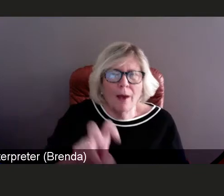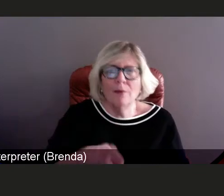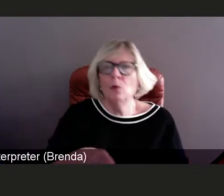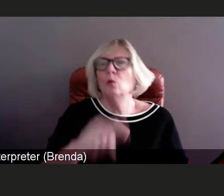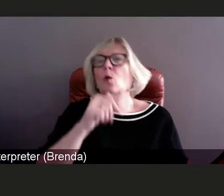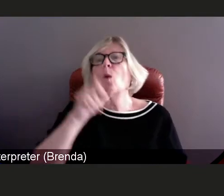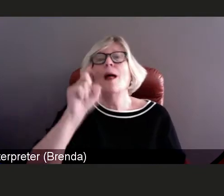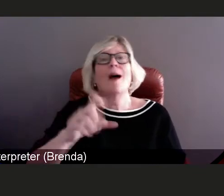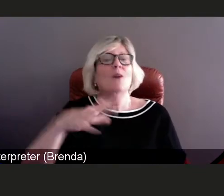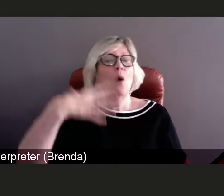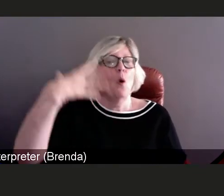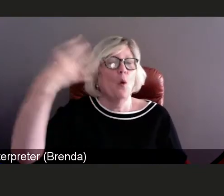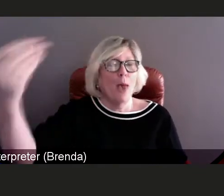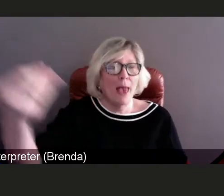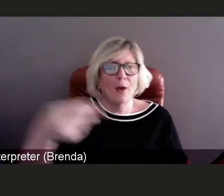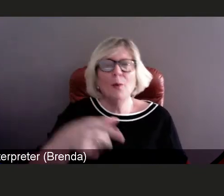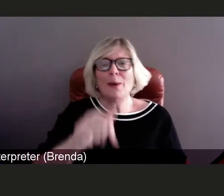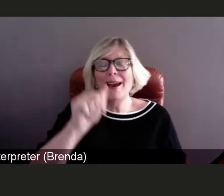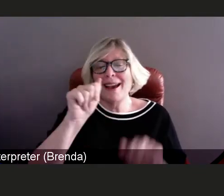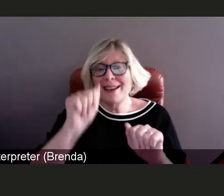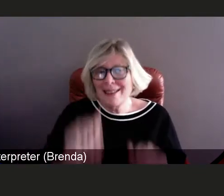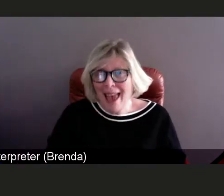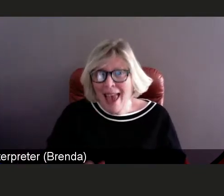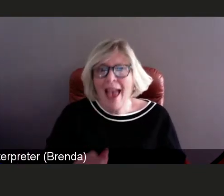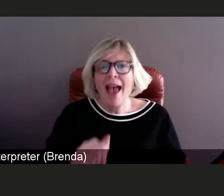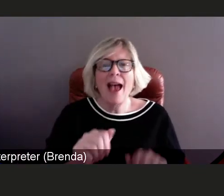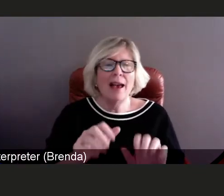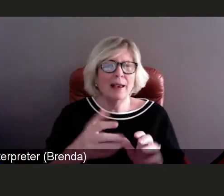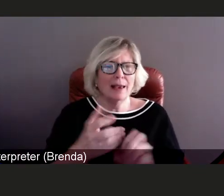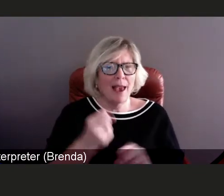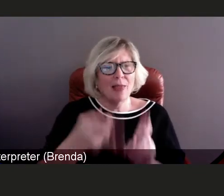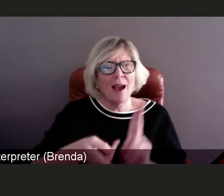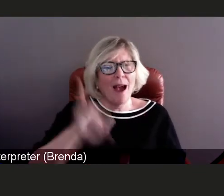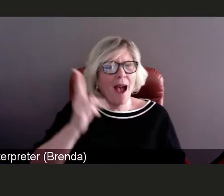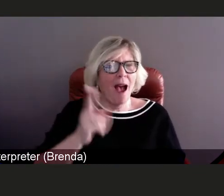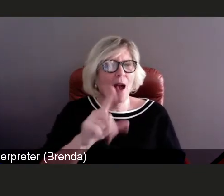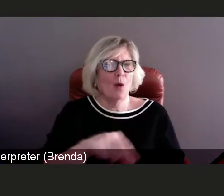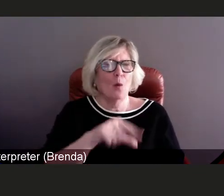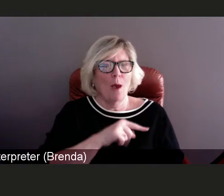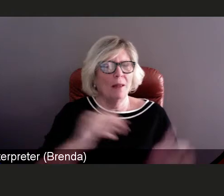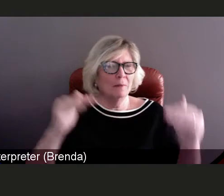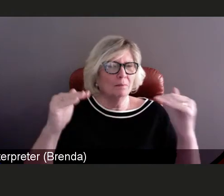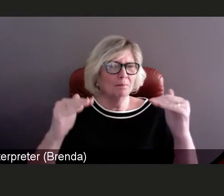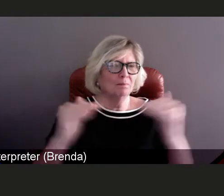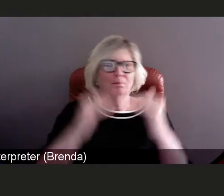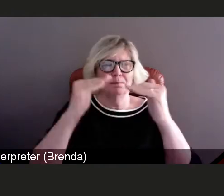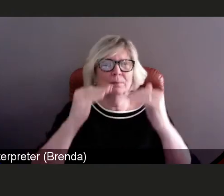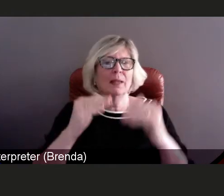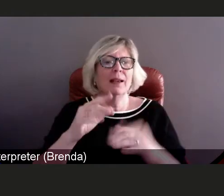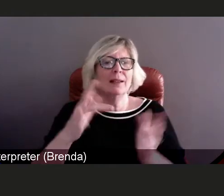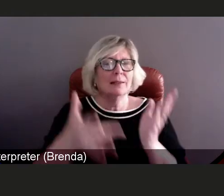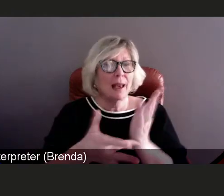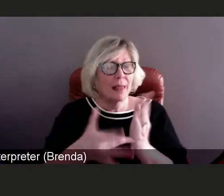and that you can continue to get the same high quality, technically advanced and community